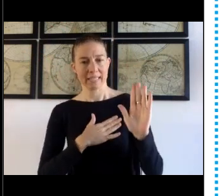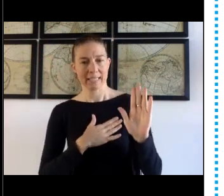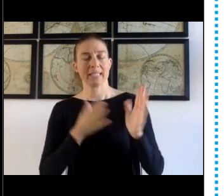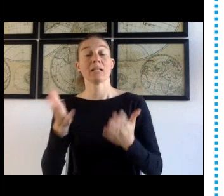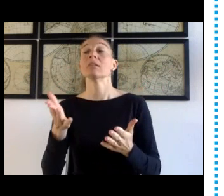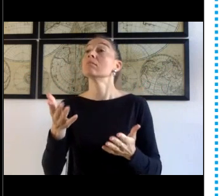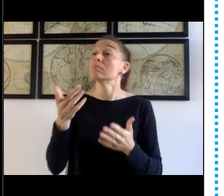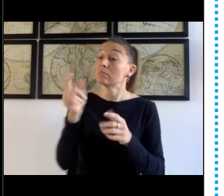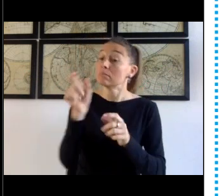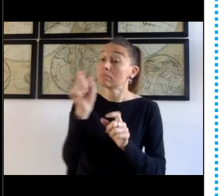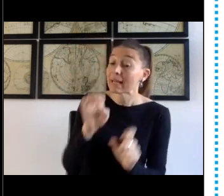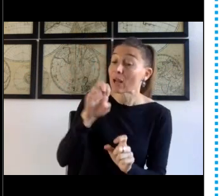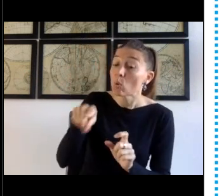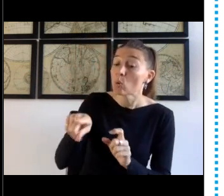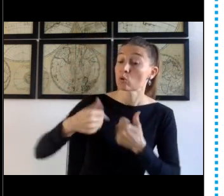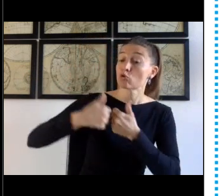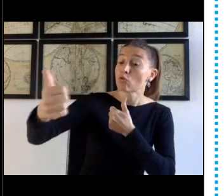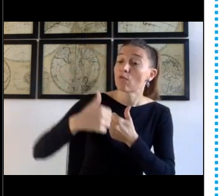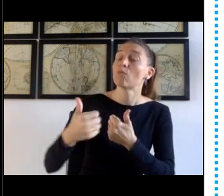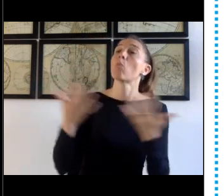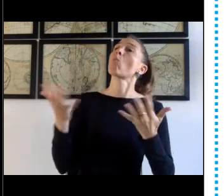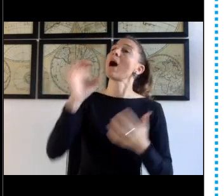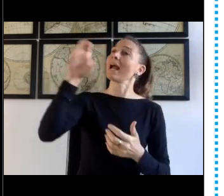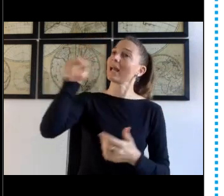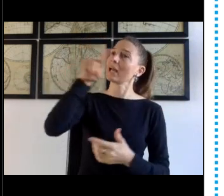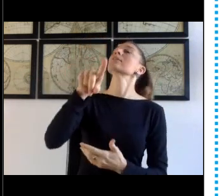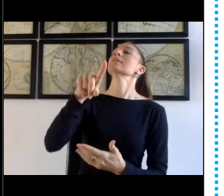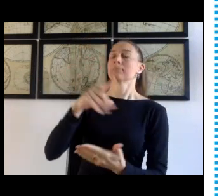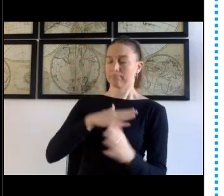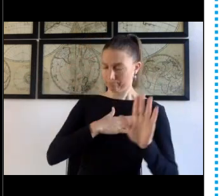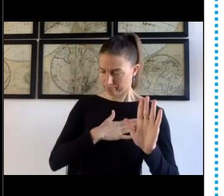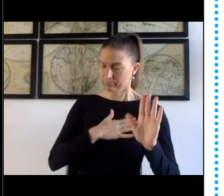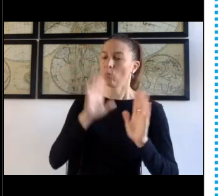And what pieces of legislation the EU is working on to improve these rights.